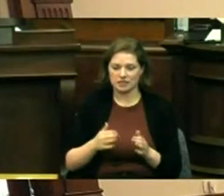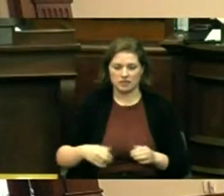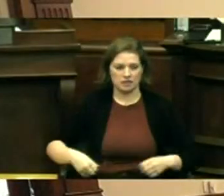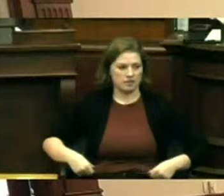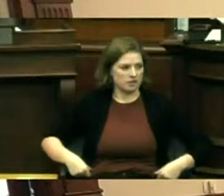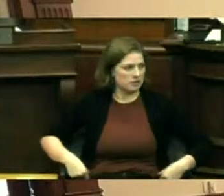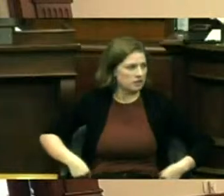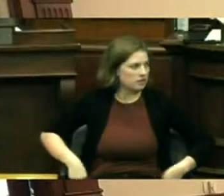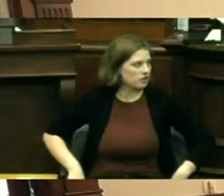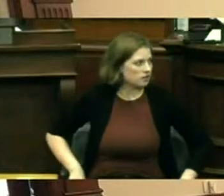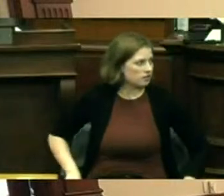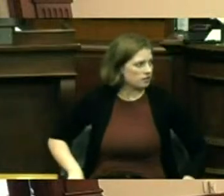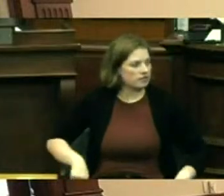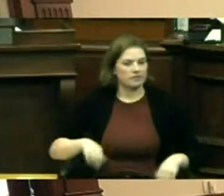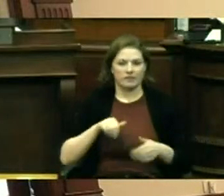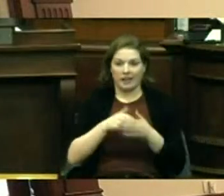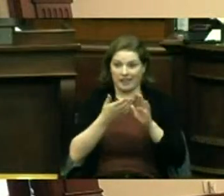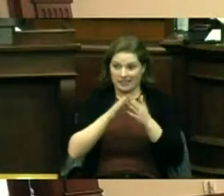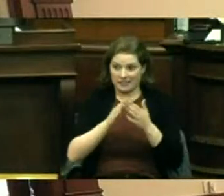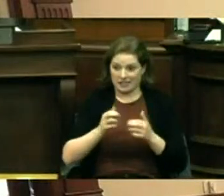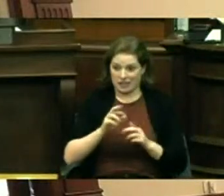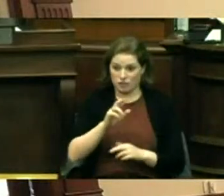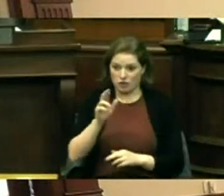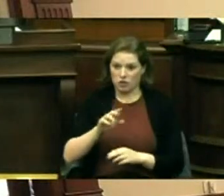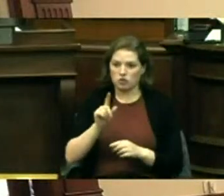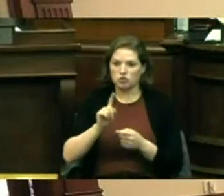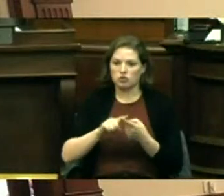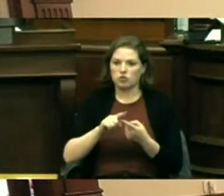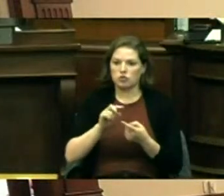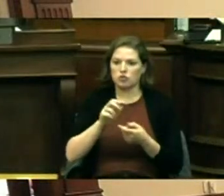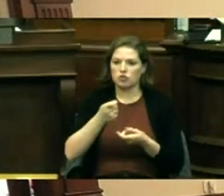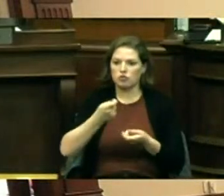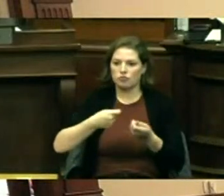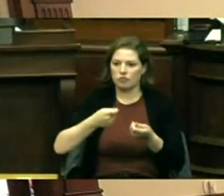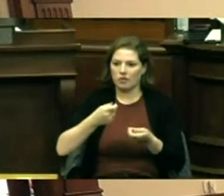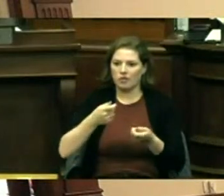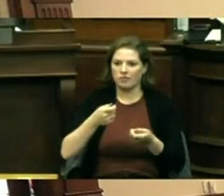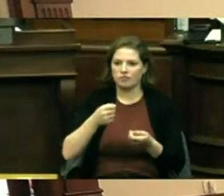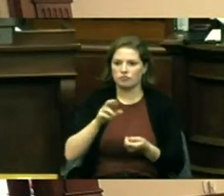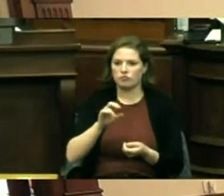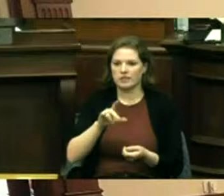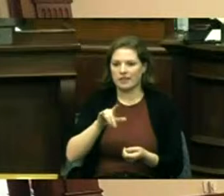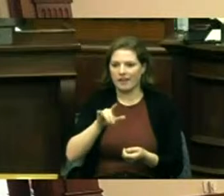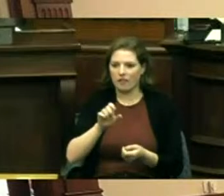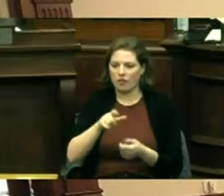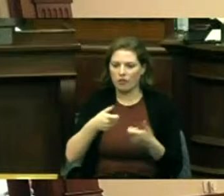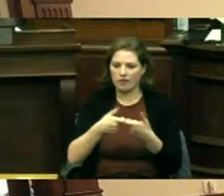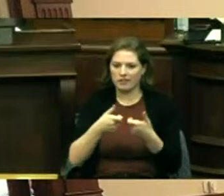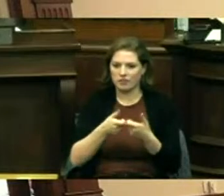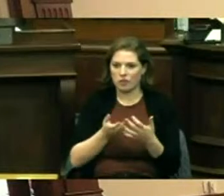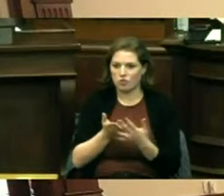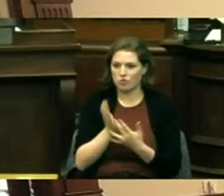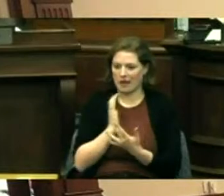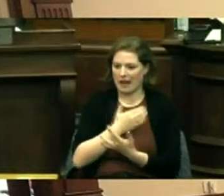opportunity? Is there ever an opportunity for residents in the